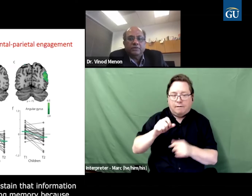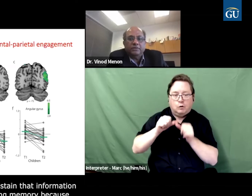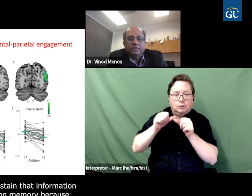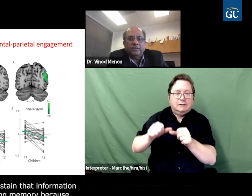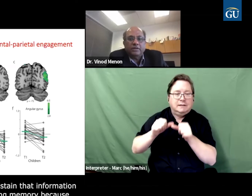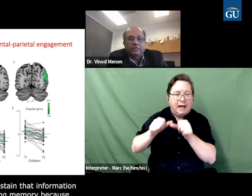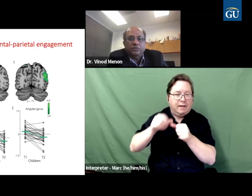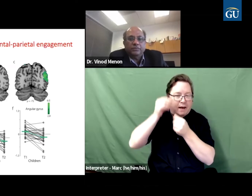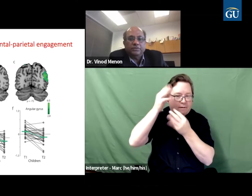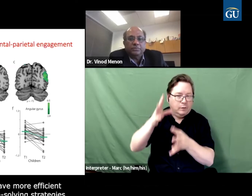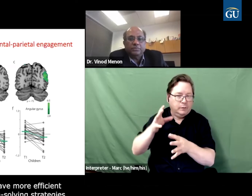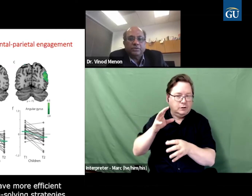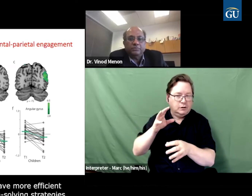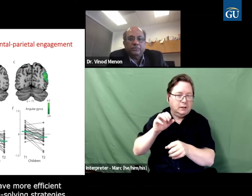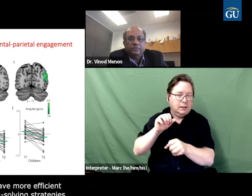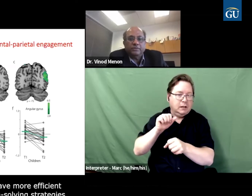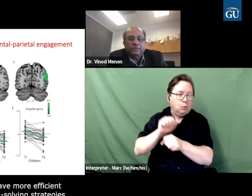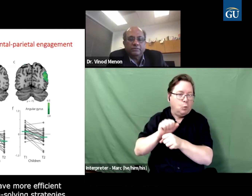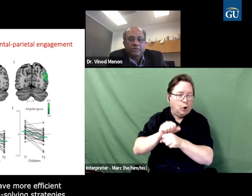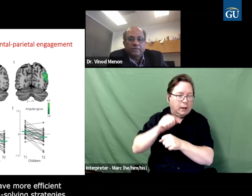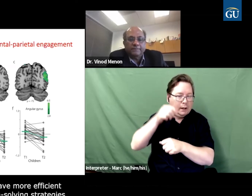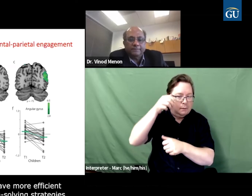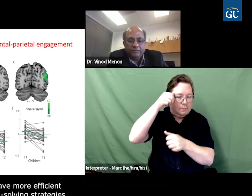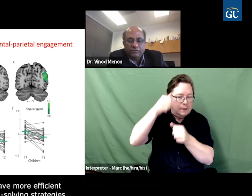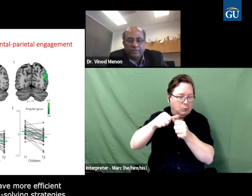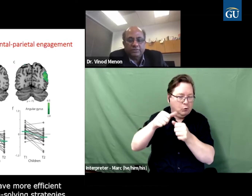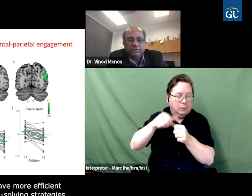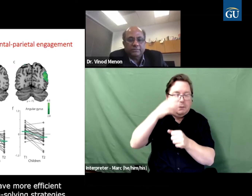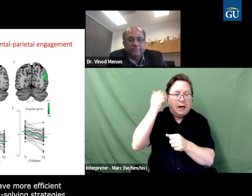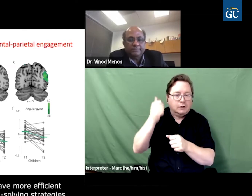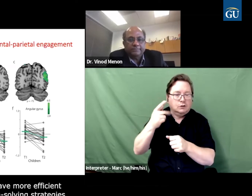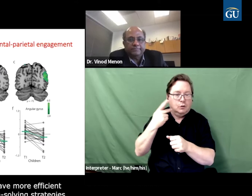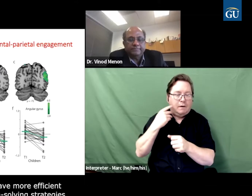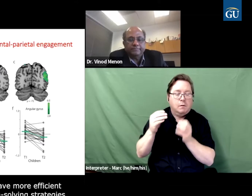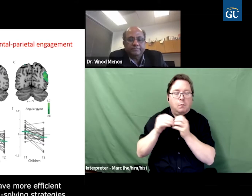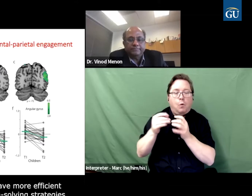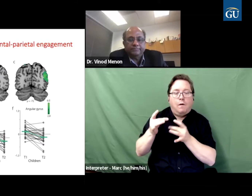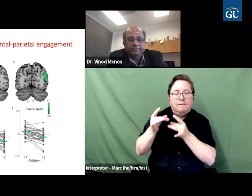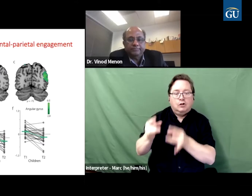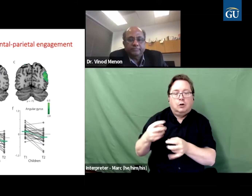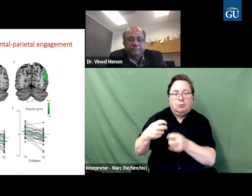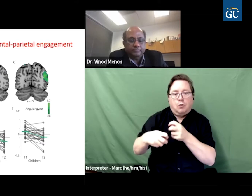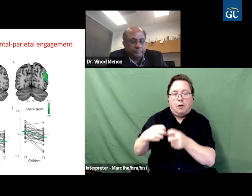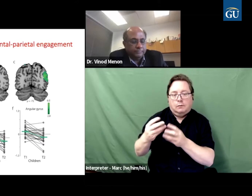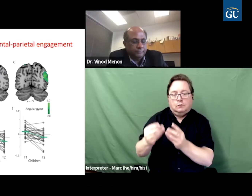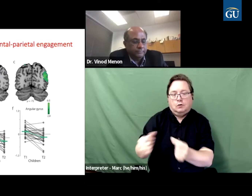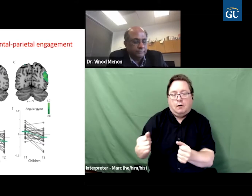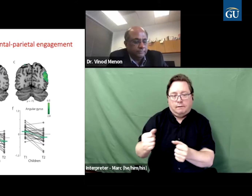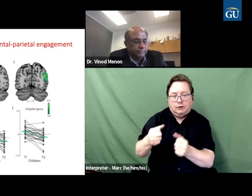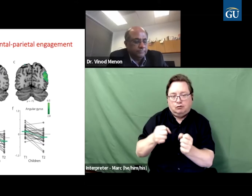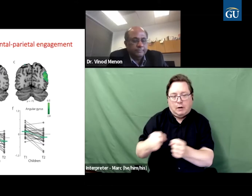uh because you're fi you have more efficient problem solving um strategies